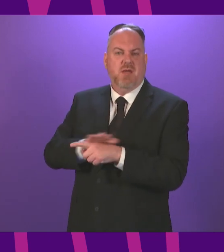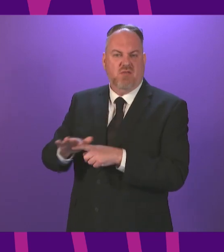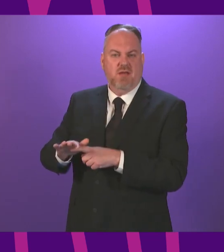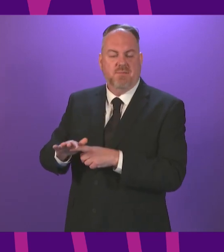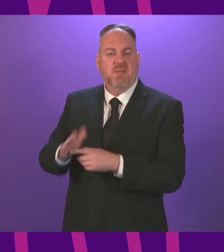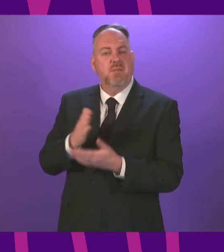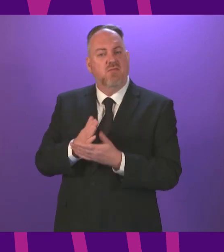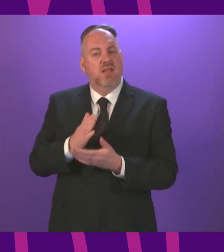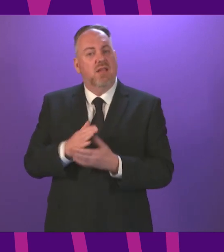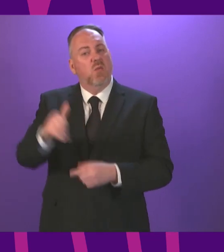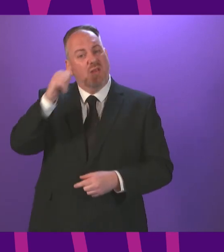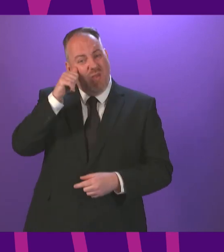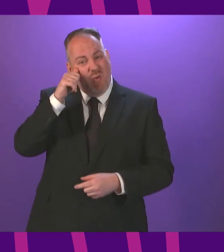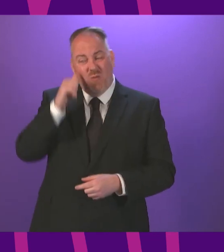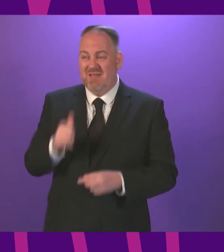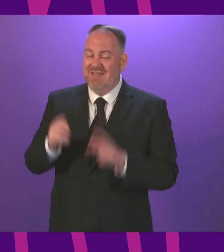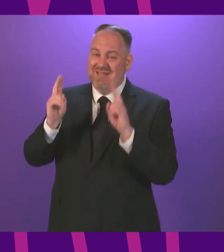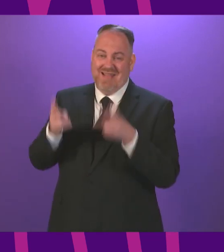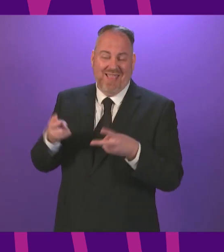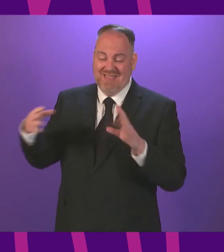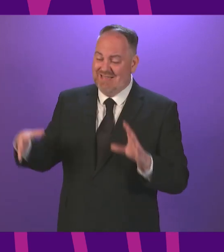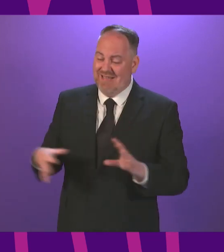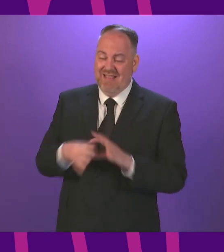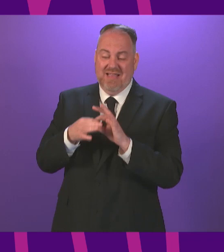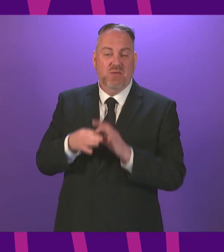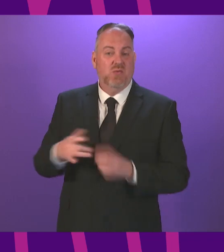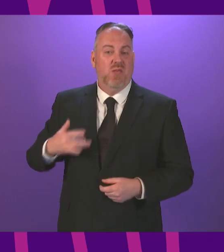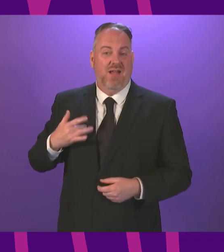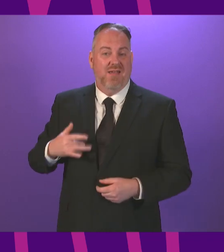death is also part of life’s cycle, which brings a change of the generations. Those who come after